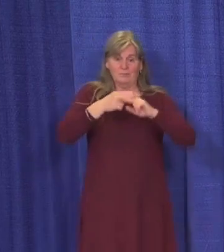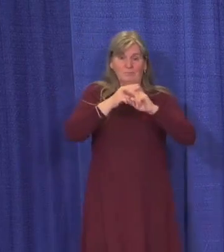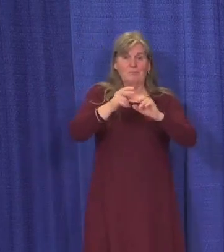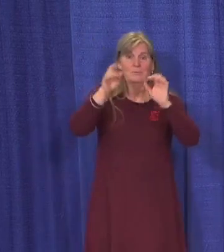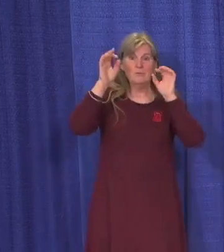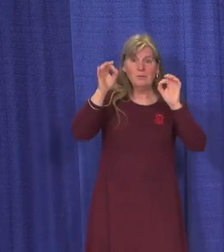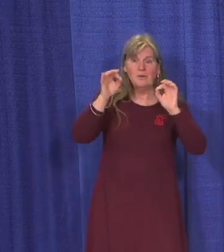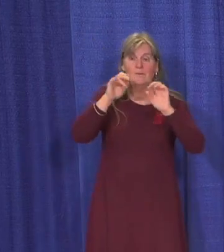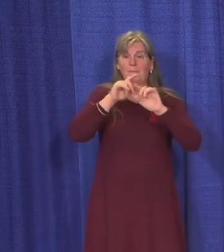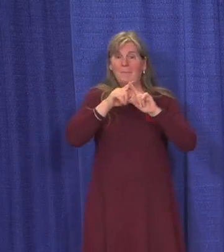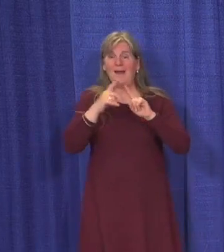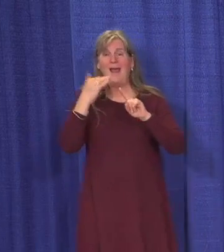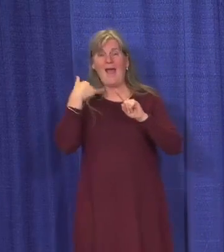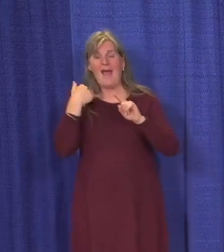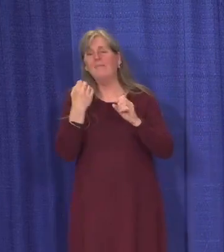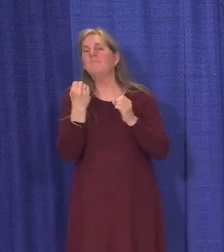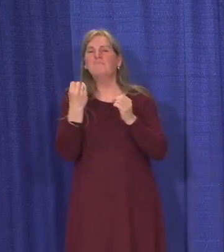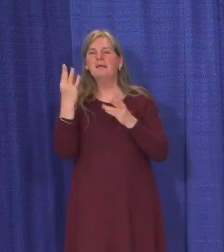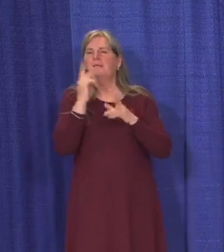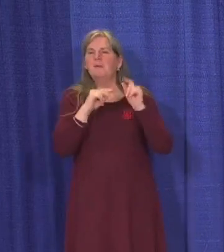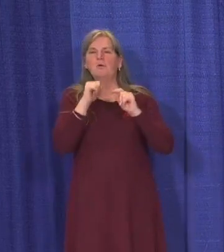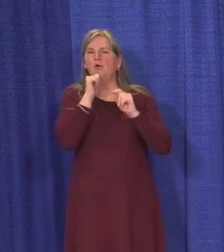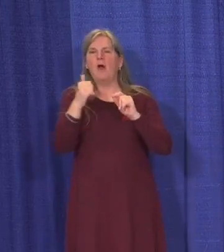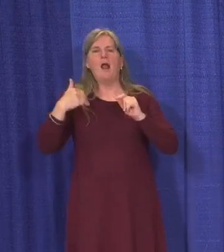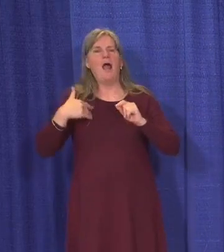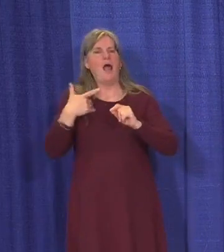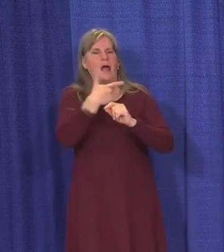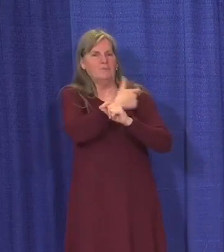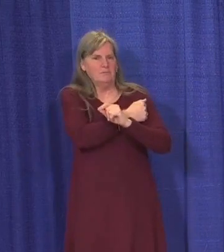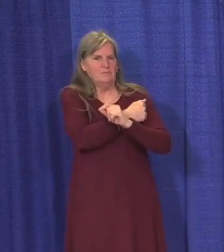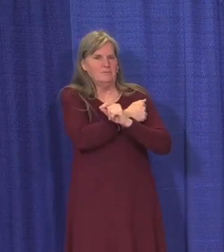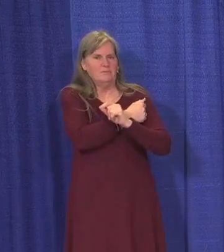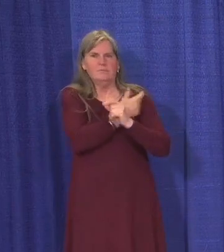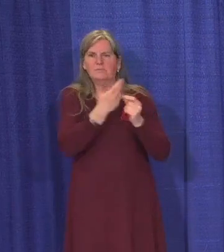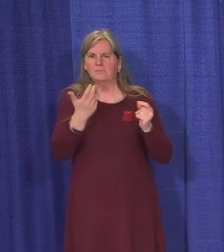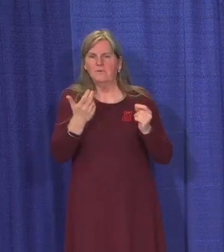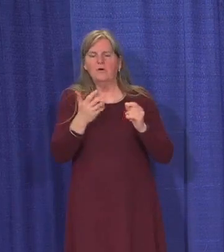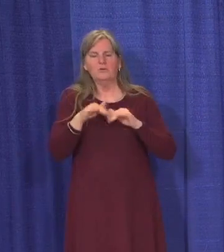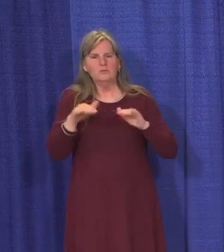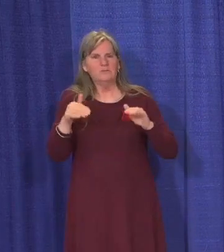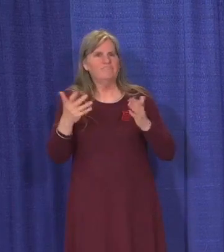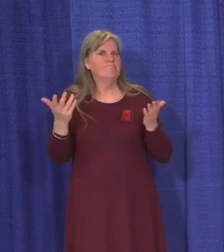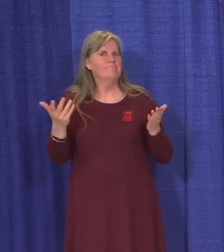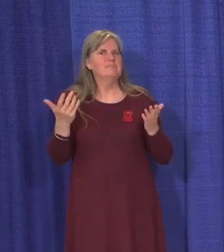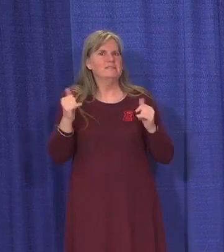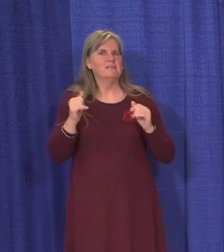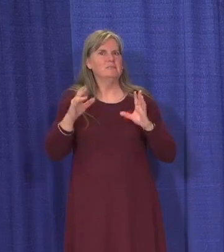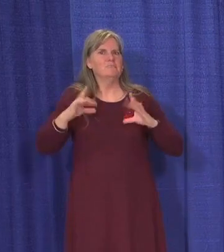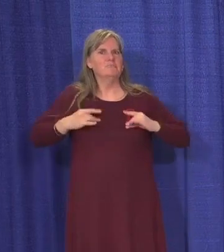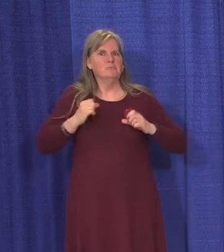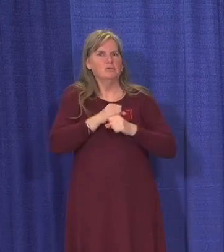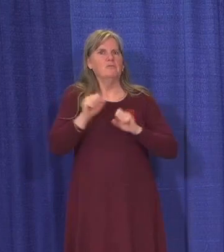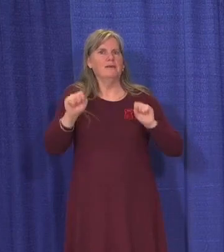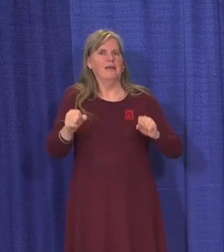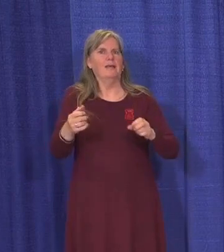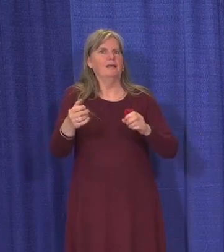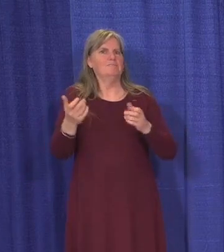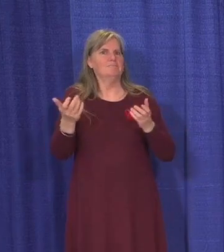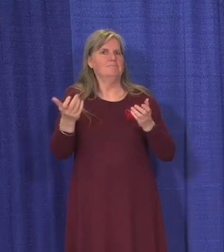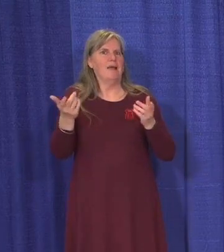limited exposure. We are fortunate and in a unique position but our situation could